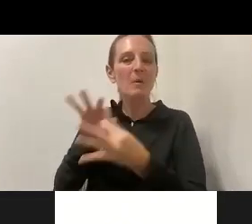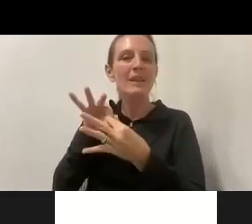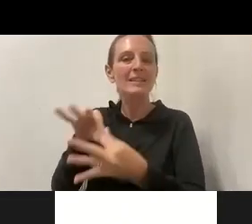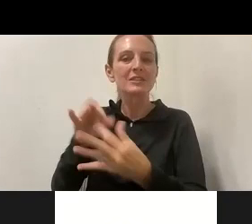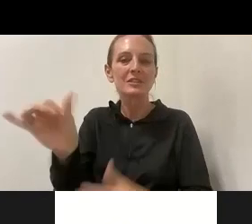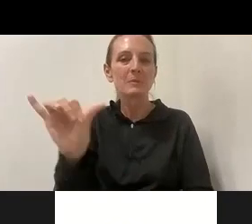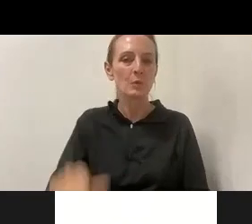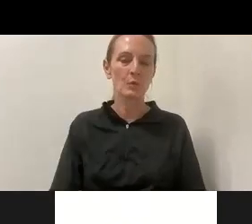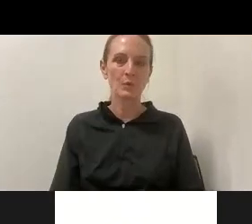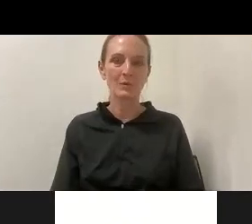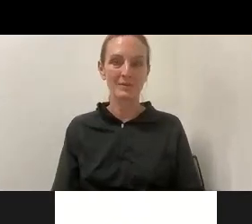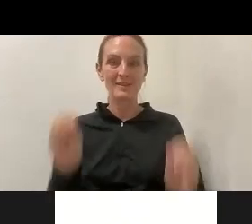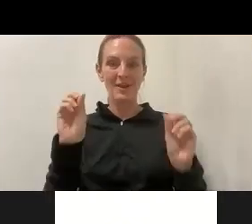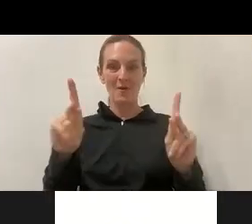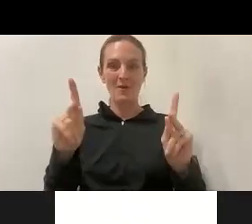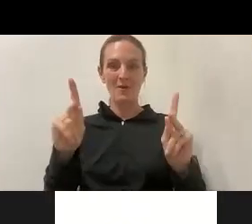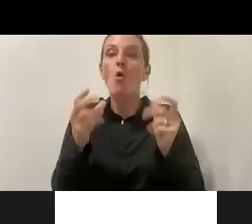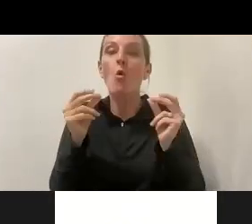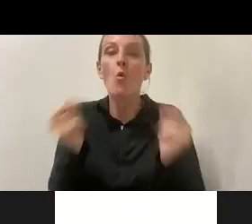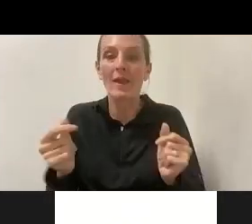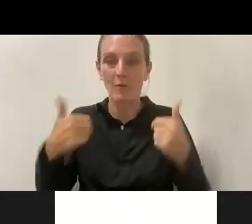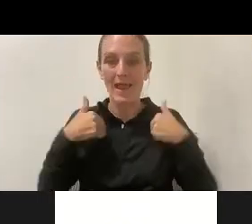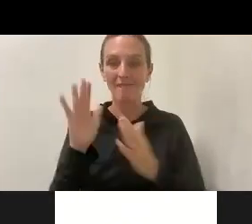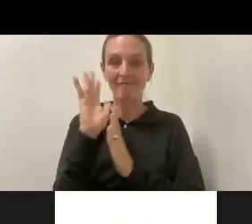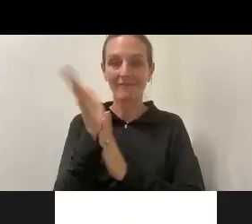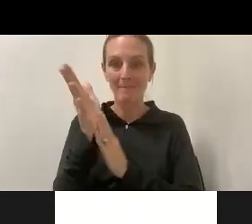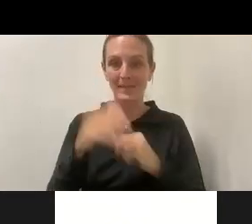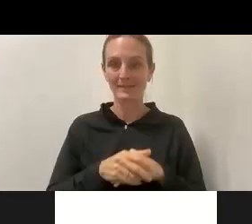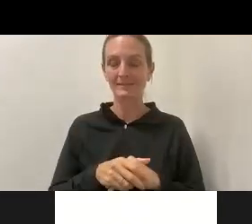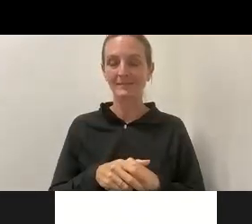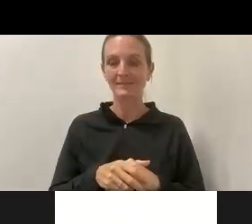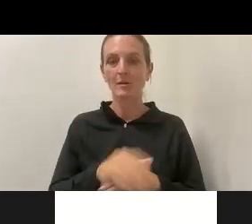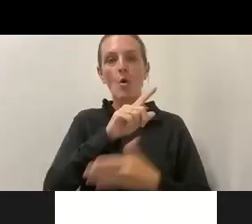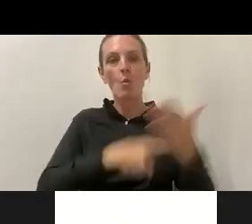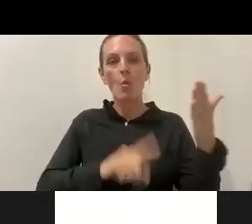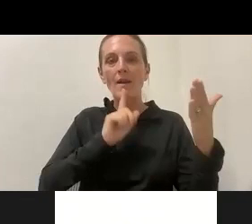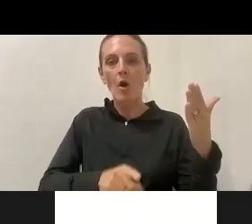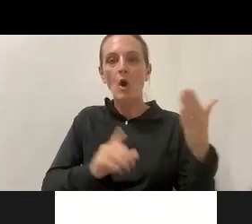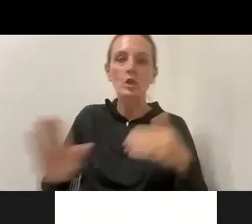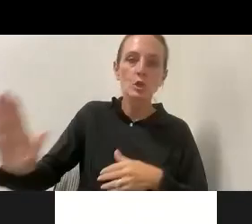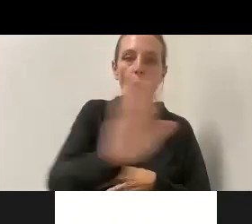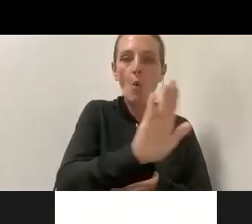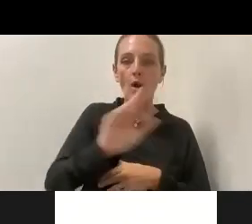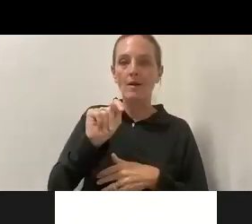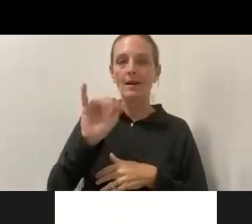Ok, quick we have five minutes. What are your tips and tricks? Does anyone else